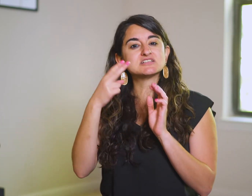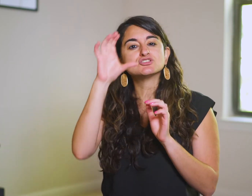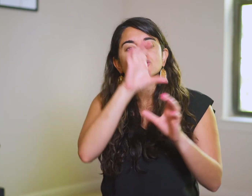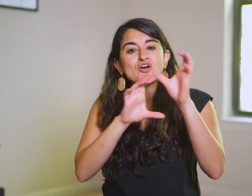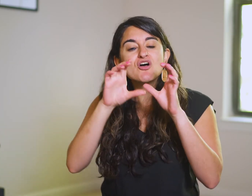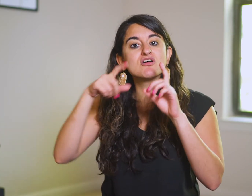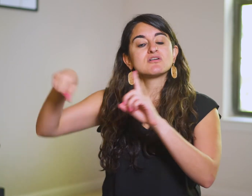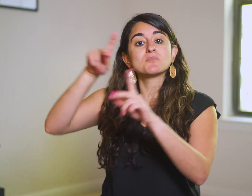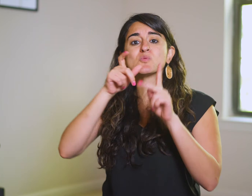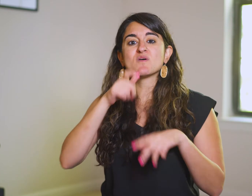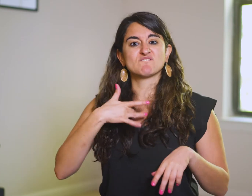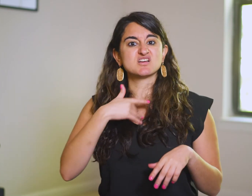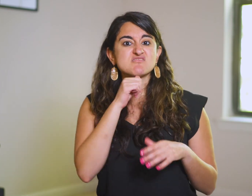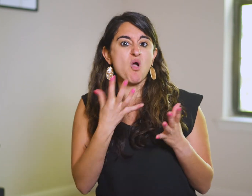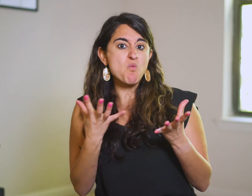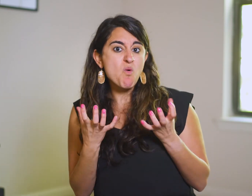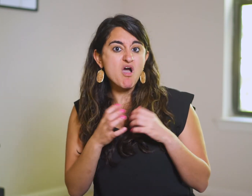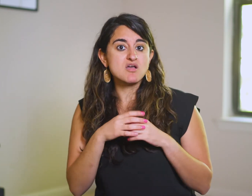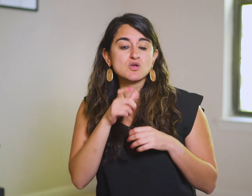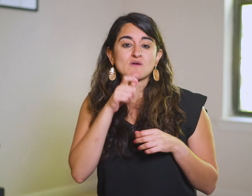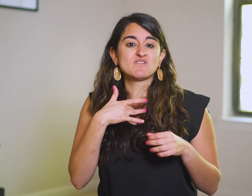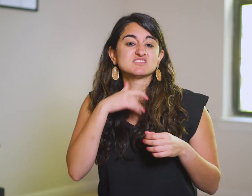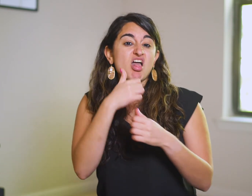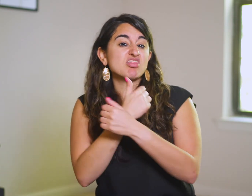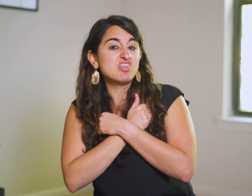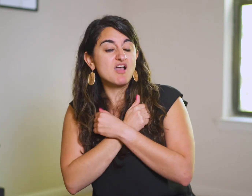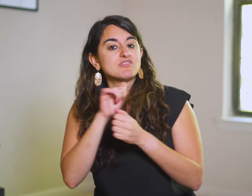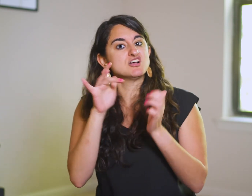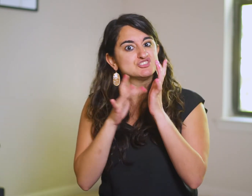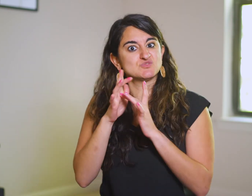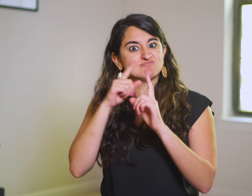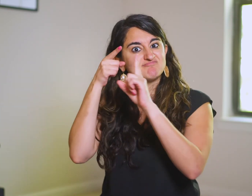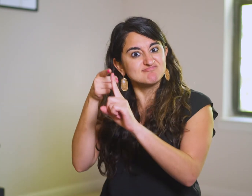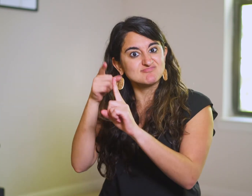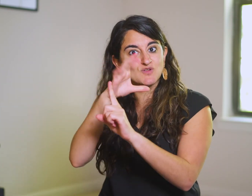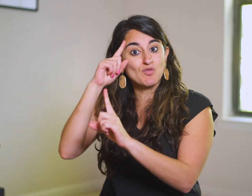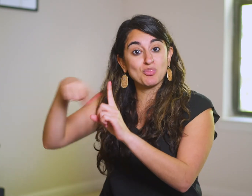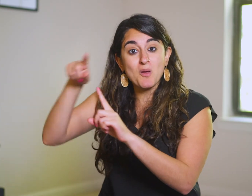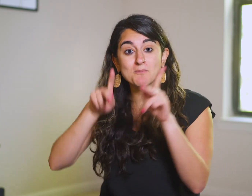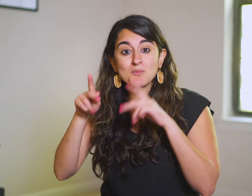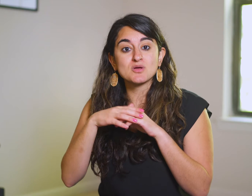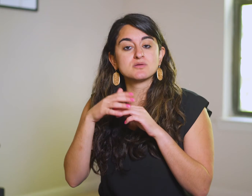He’s seeking out the unwanted and the unloved,